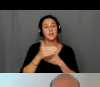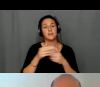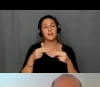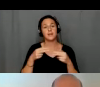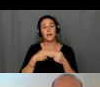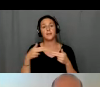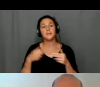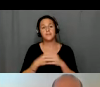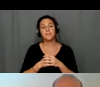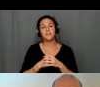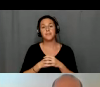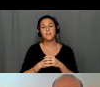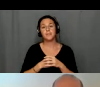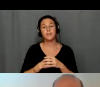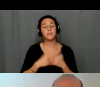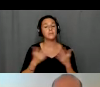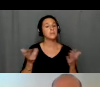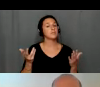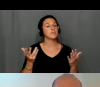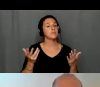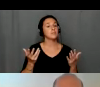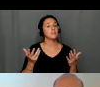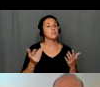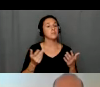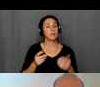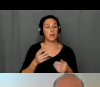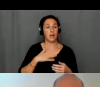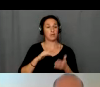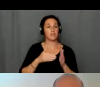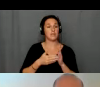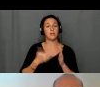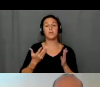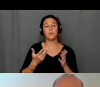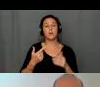so a little bit about our center we were established in May of 2020